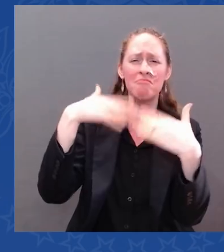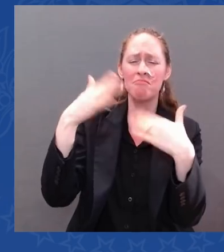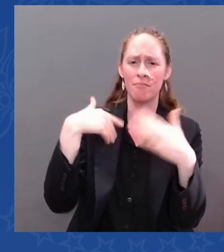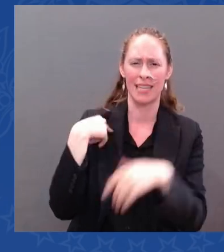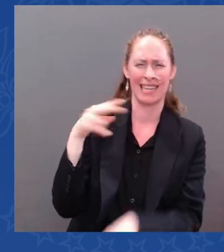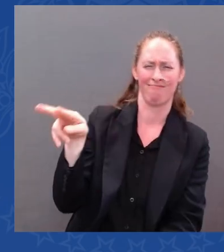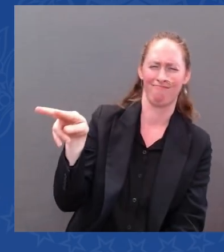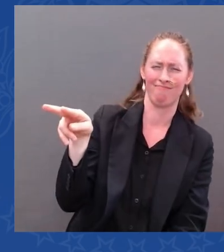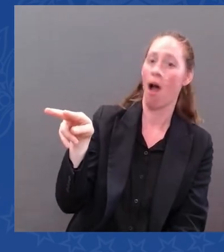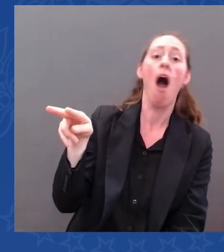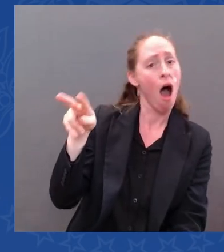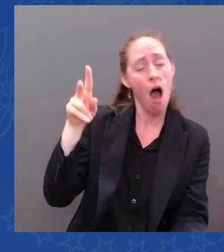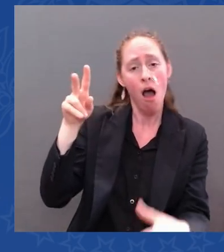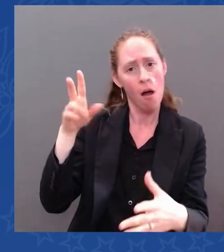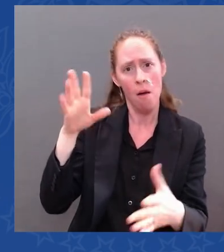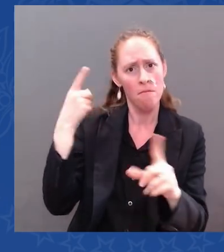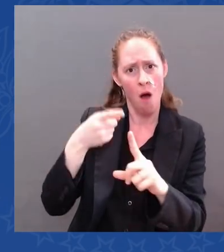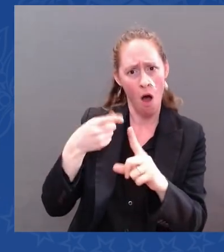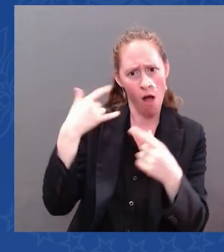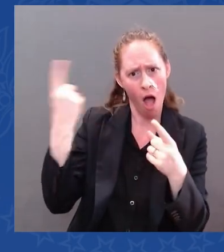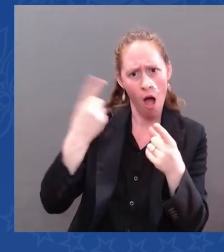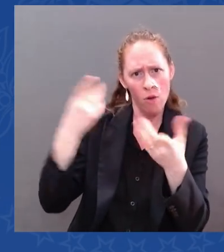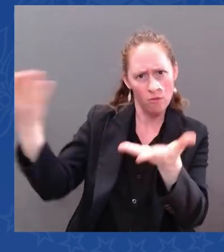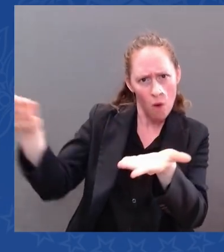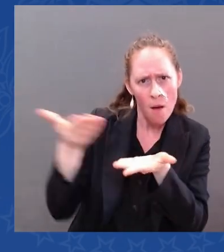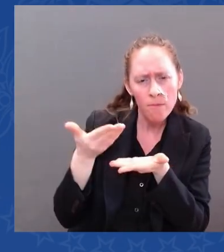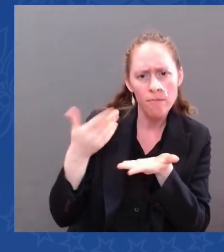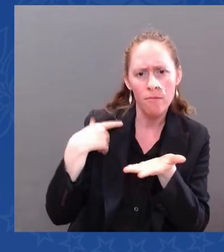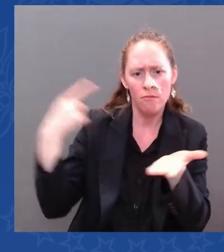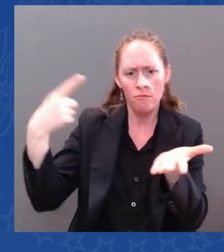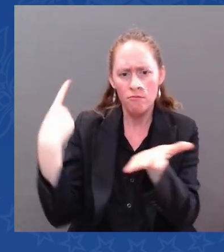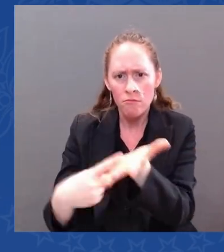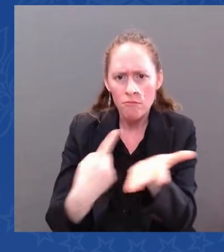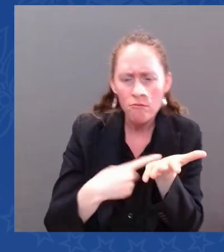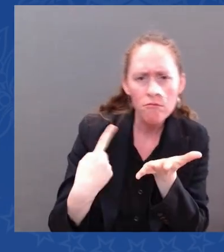This evening, it's our privilege to have the opportunity to return the hospitality.